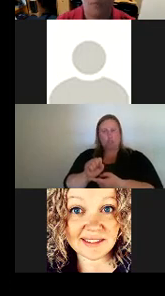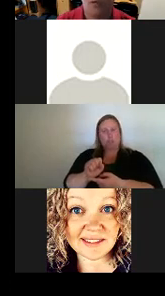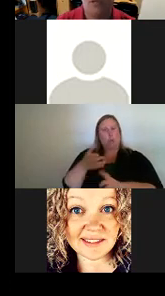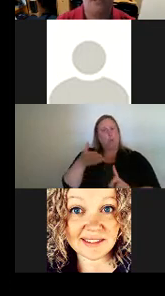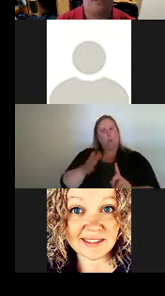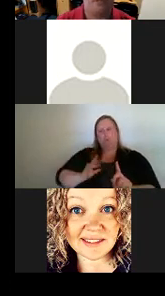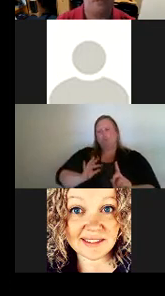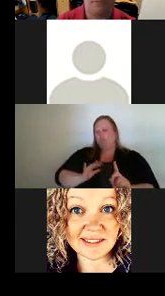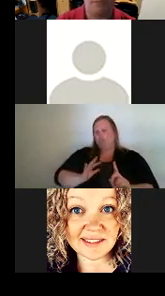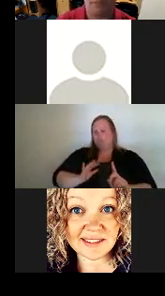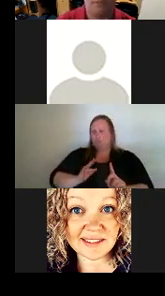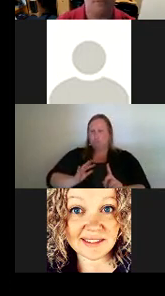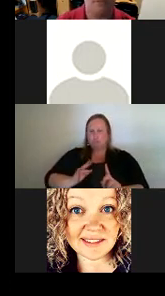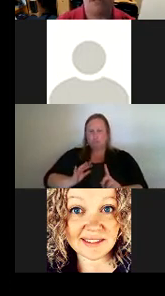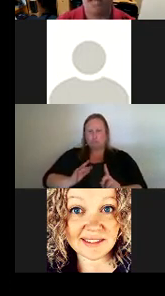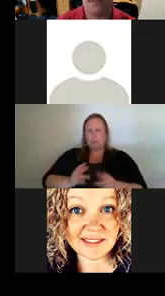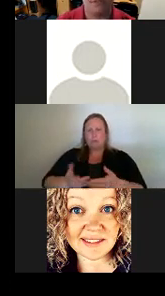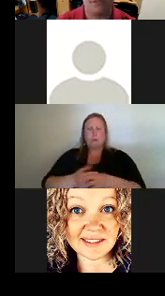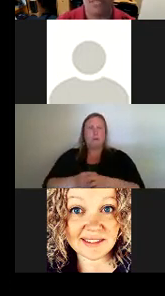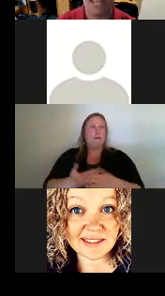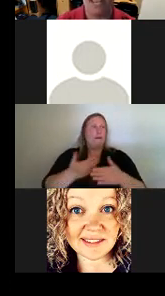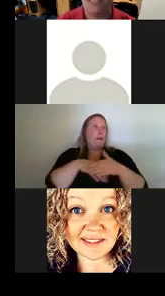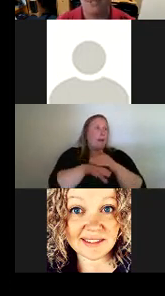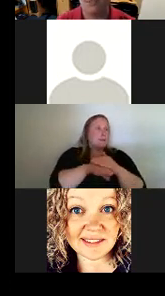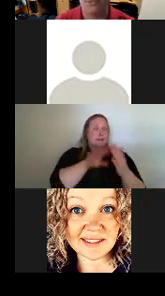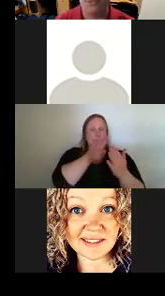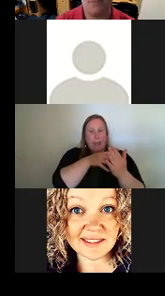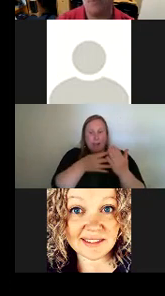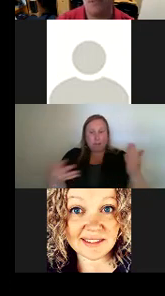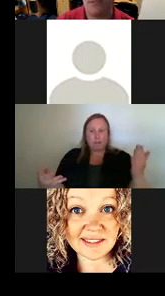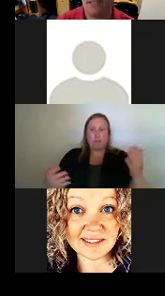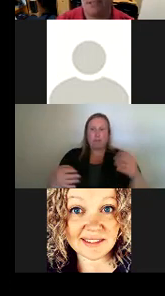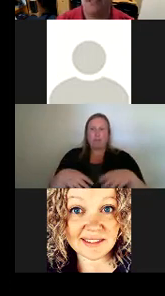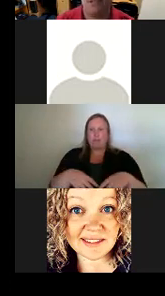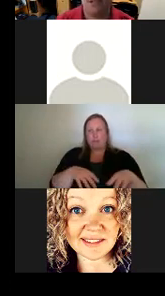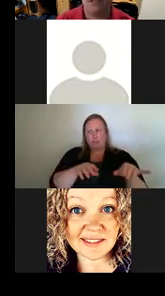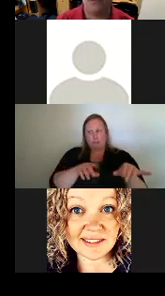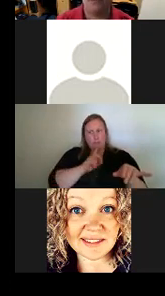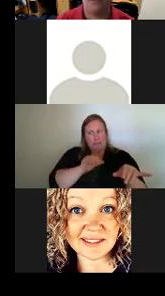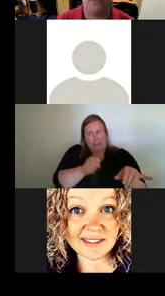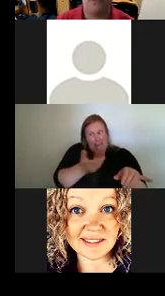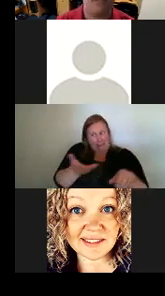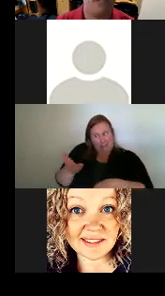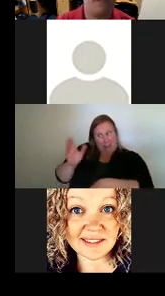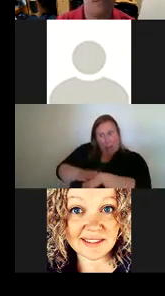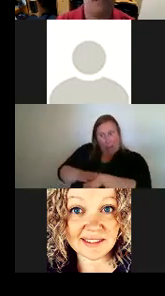THERE IS ACCESS CALENDARS, REALLY ANYTHING YOU WOULD DO ON A MOBILE DEVICE, YOU WOULD BE ABLE TO DO ON THESE DEVICES